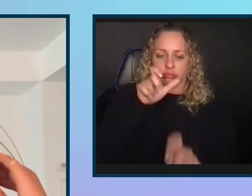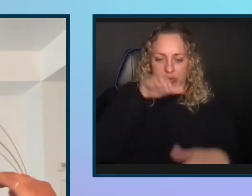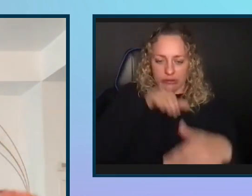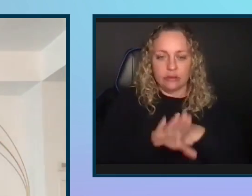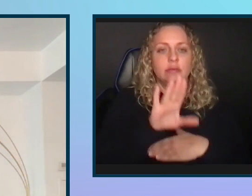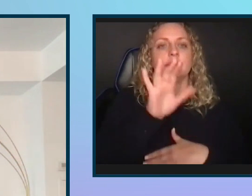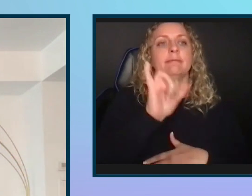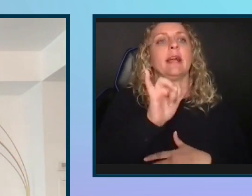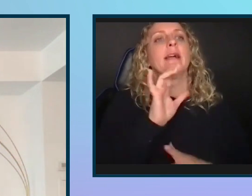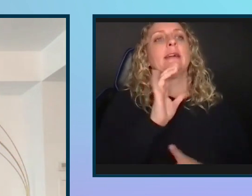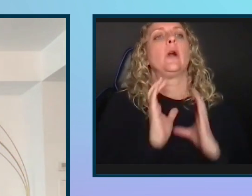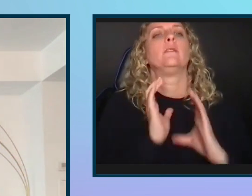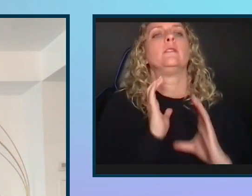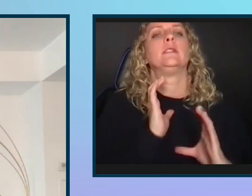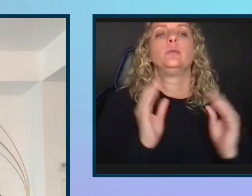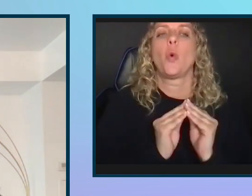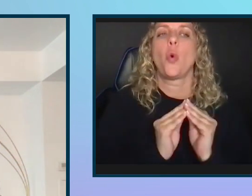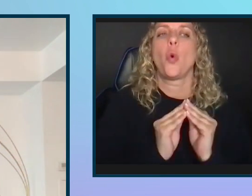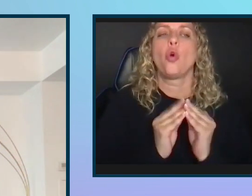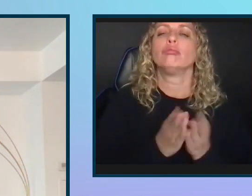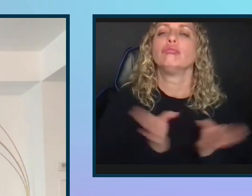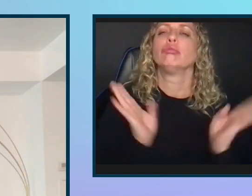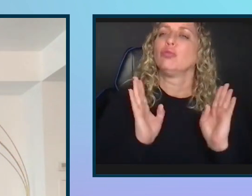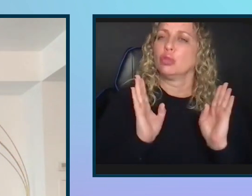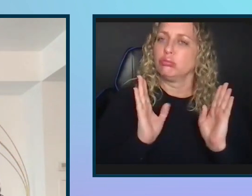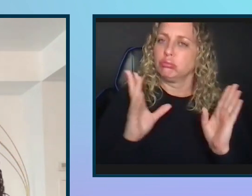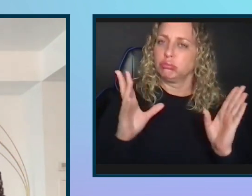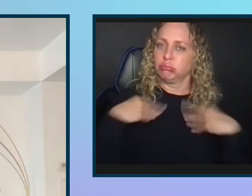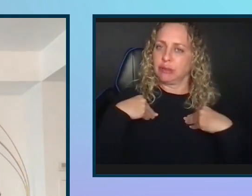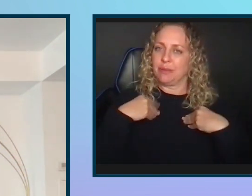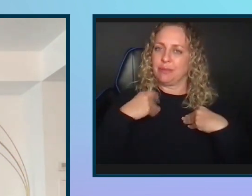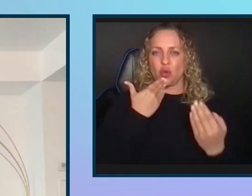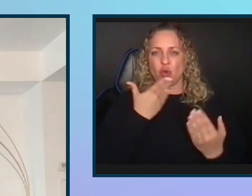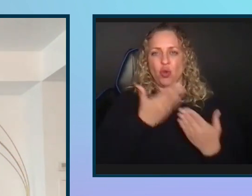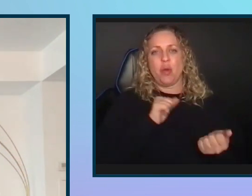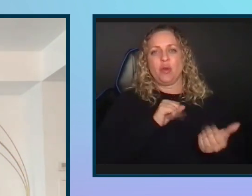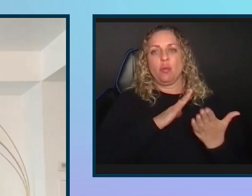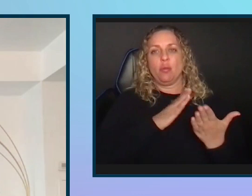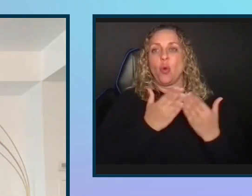with like a much more generous stance, is always a good way to approach things. Whether someone needs, I don't know,